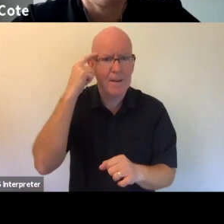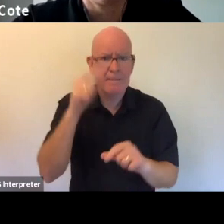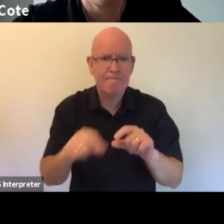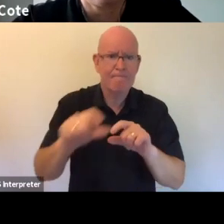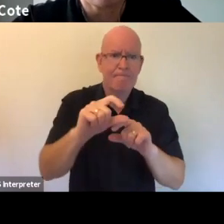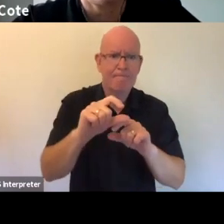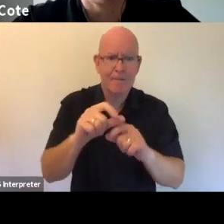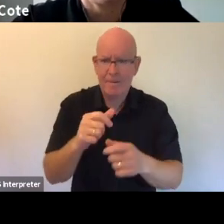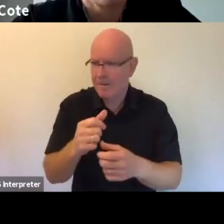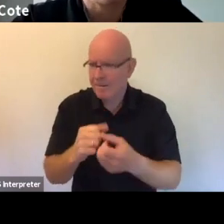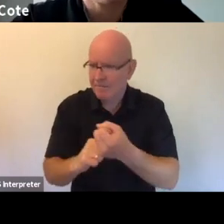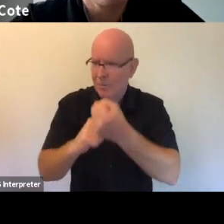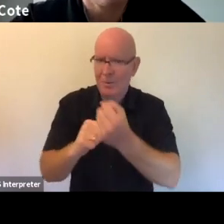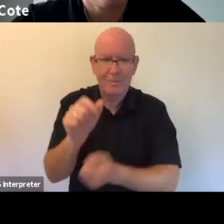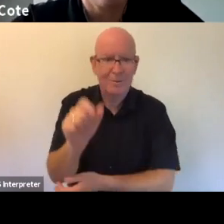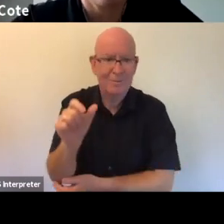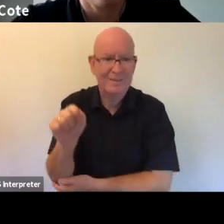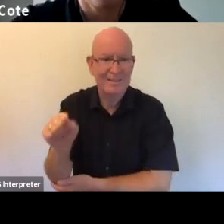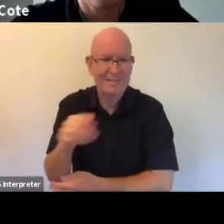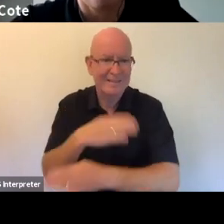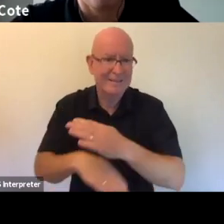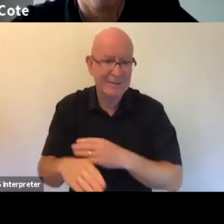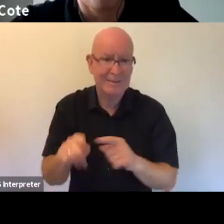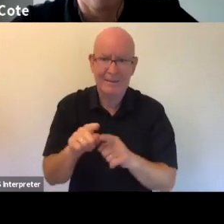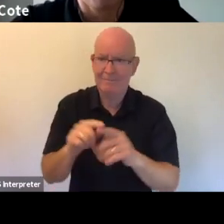75 had a specific focus on persons with disabilities.